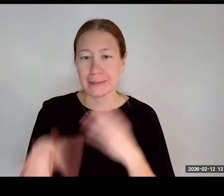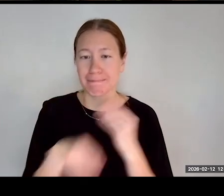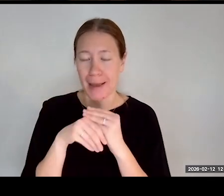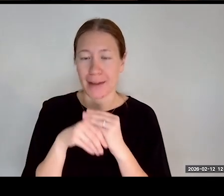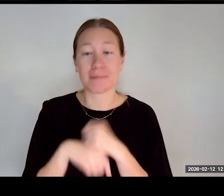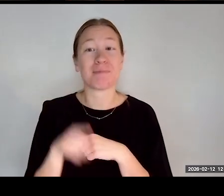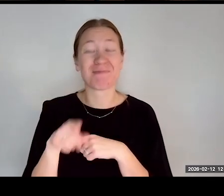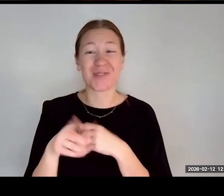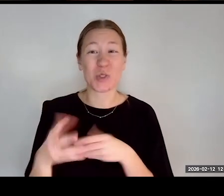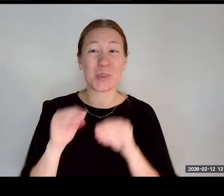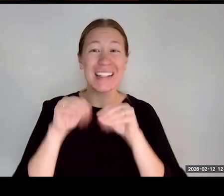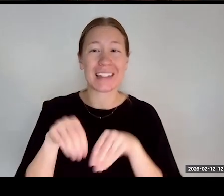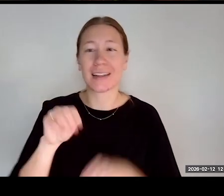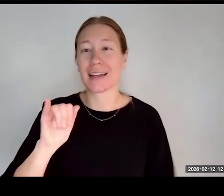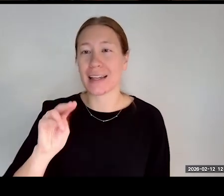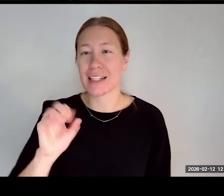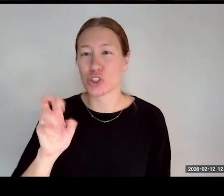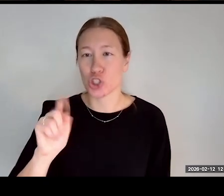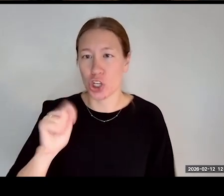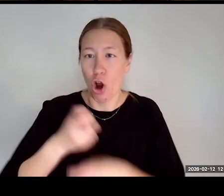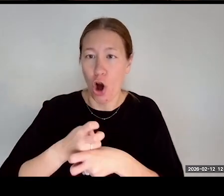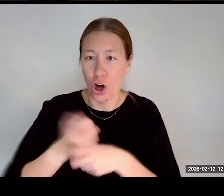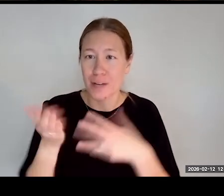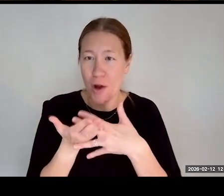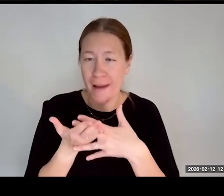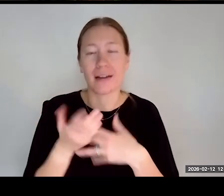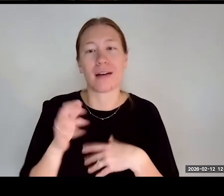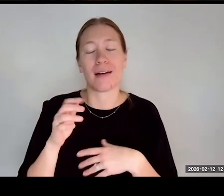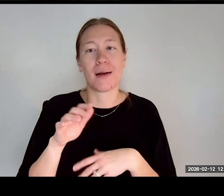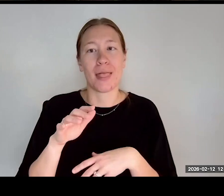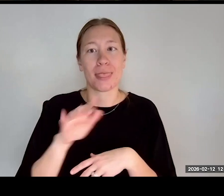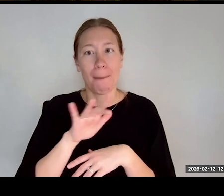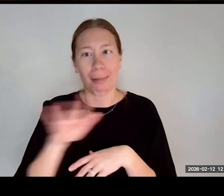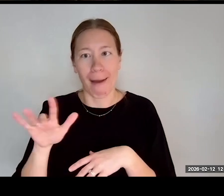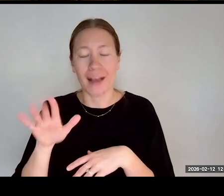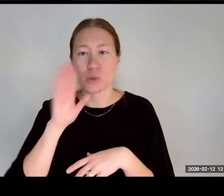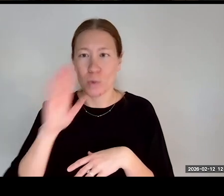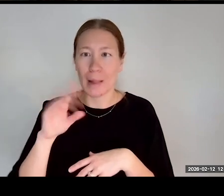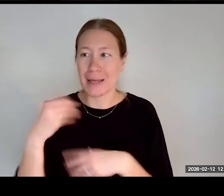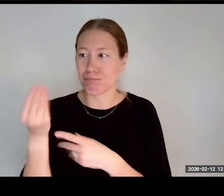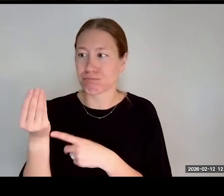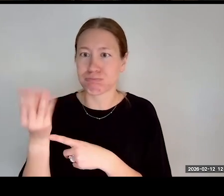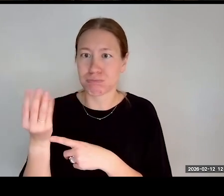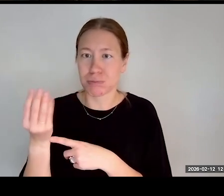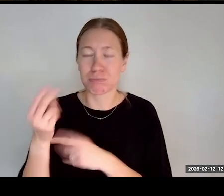what happens is those blank lines would be read aloud as blanks or blank paragraph. If there are enough of them,